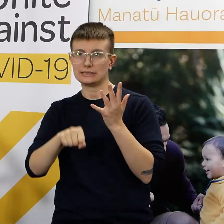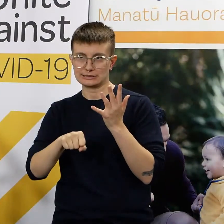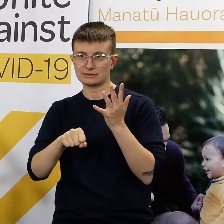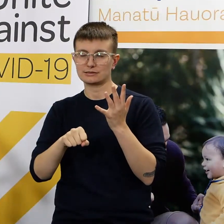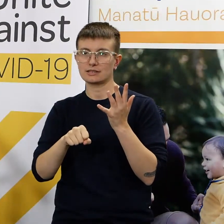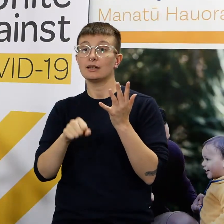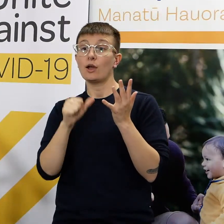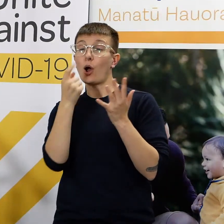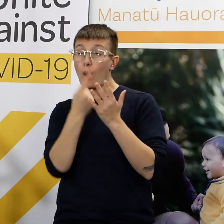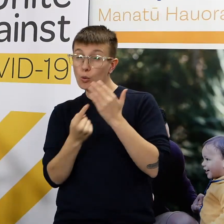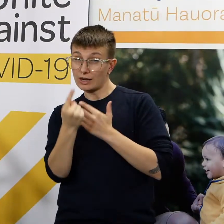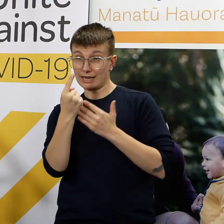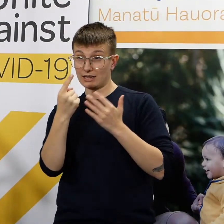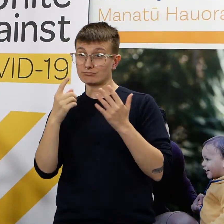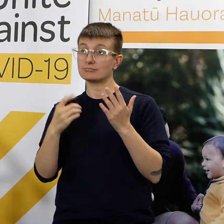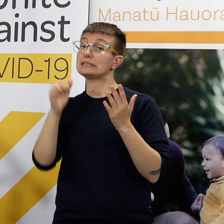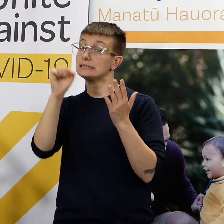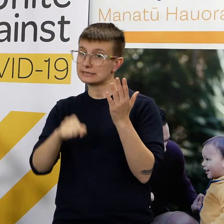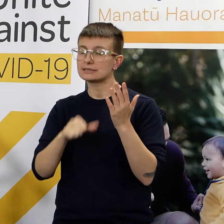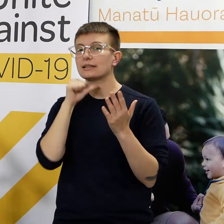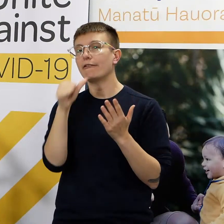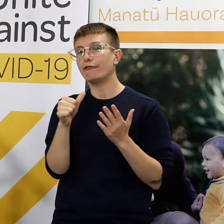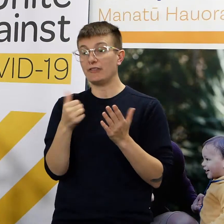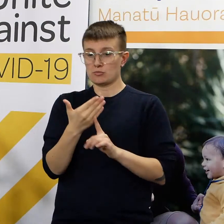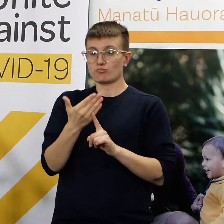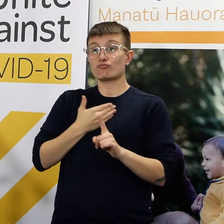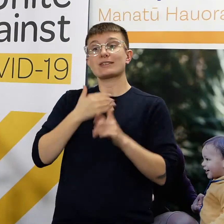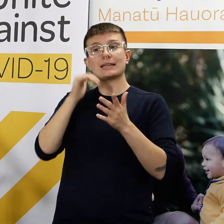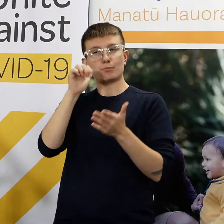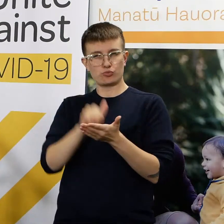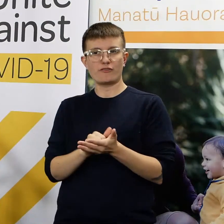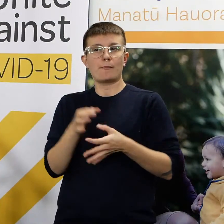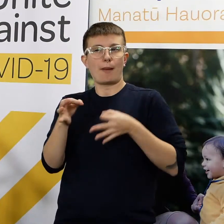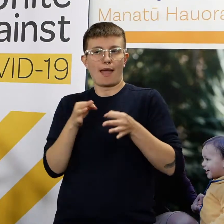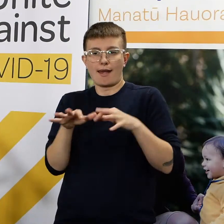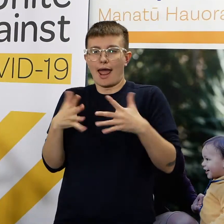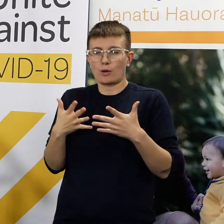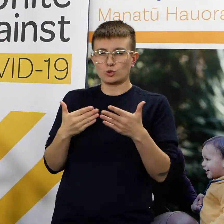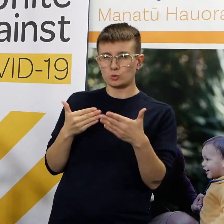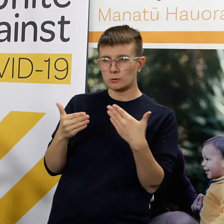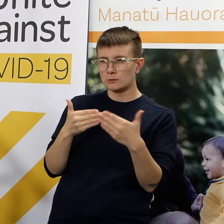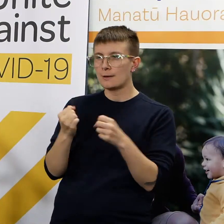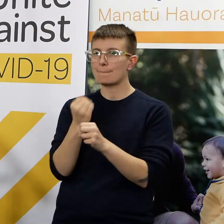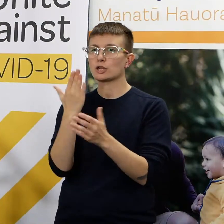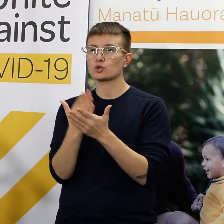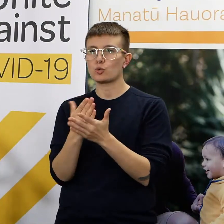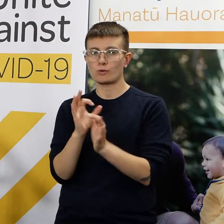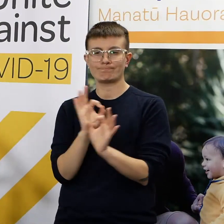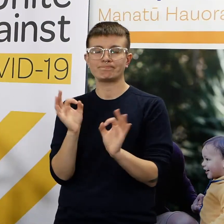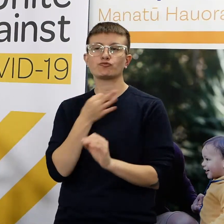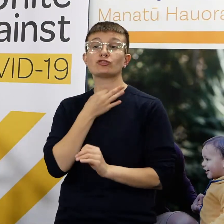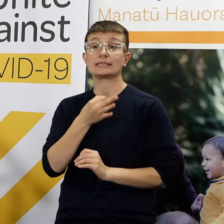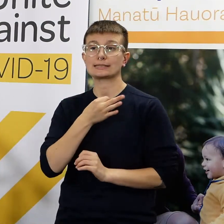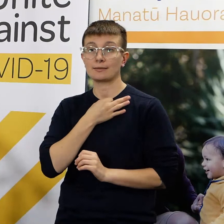to help manage the risk. The only other thing I will say in this instance, the women did everything that was asked of them,